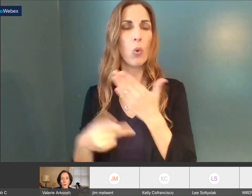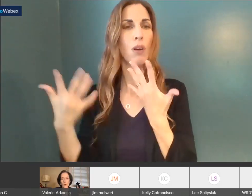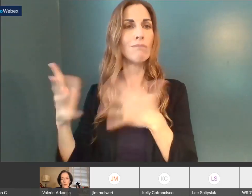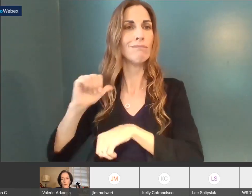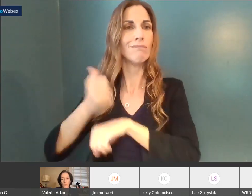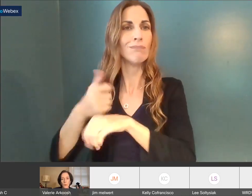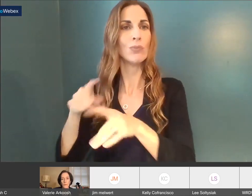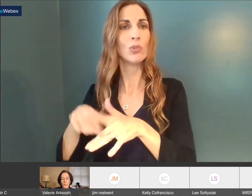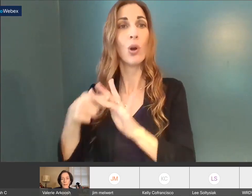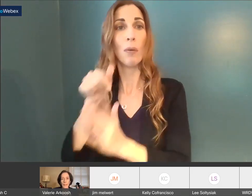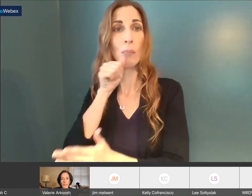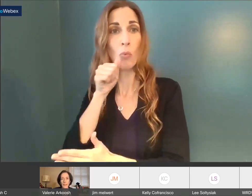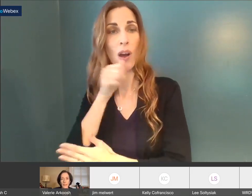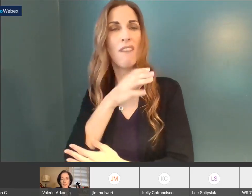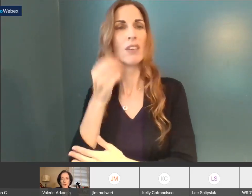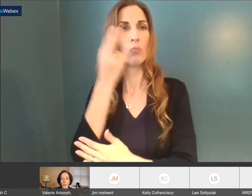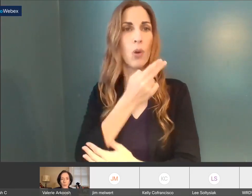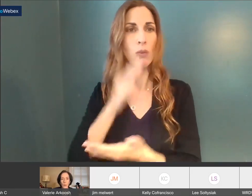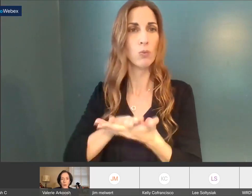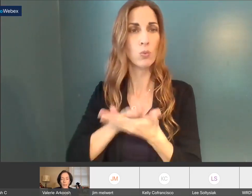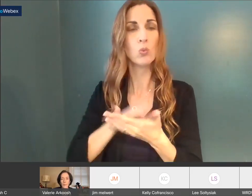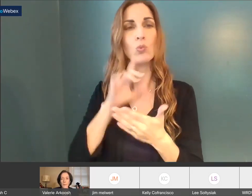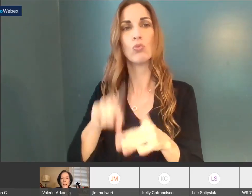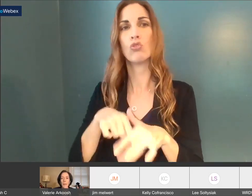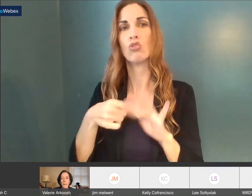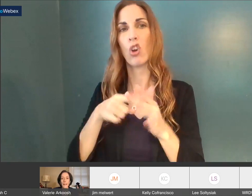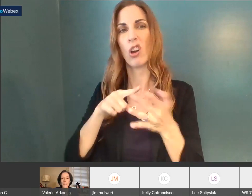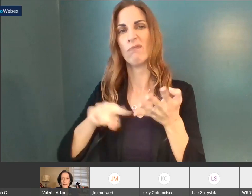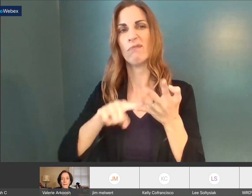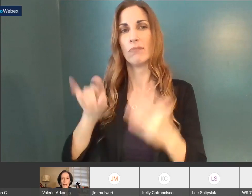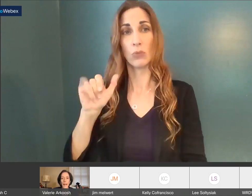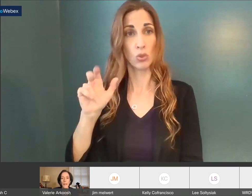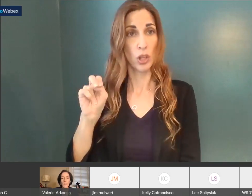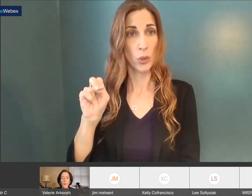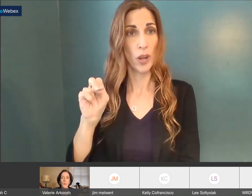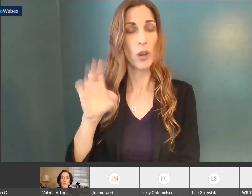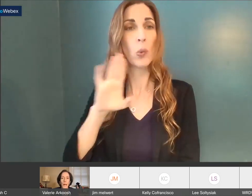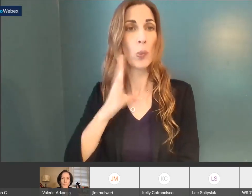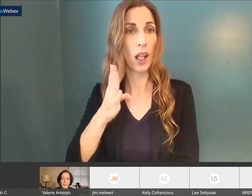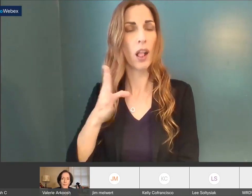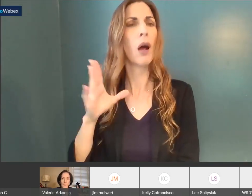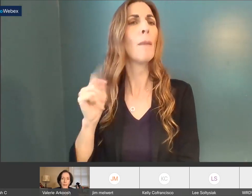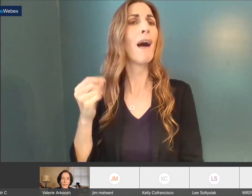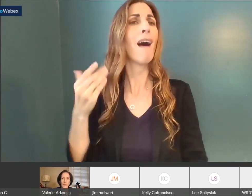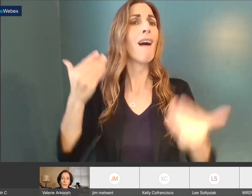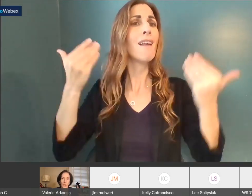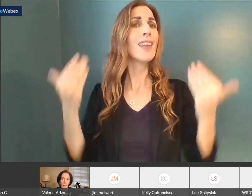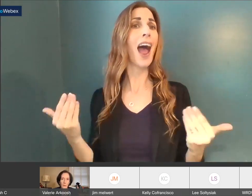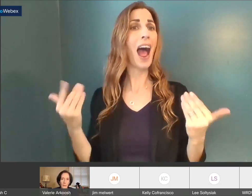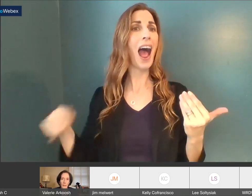parochial schools beginning at the end of January but at this time we will not be expanding to child